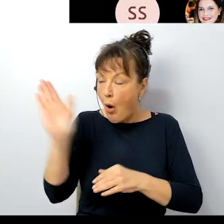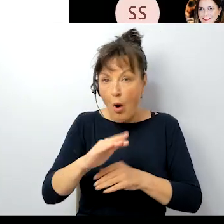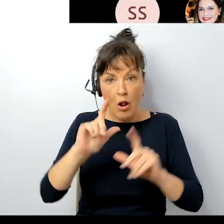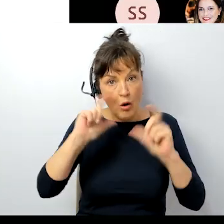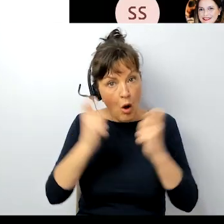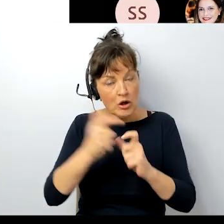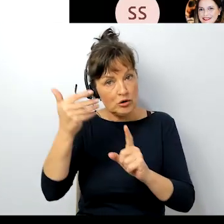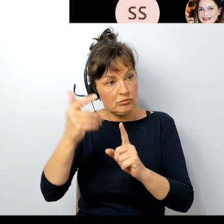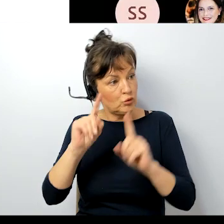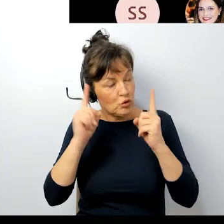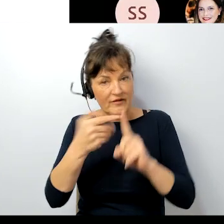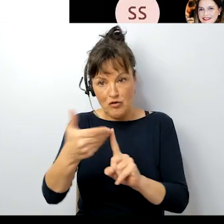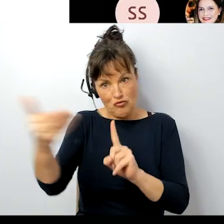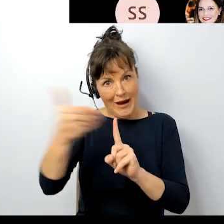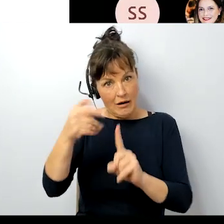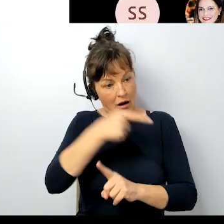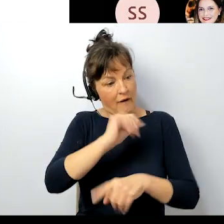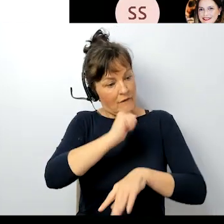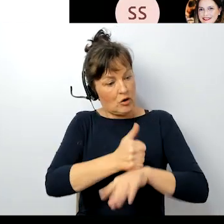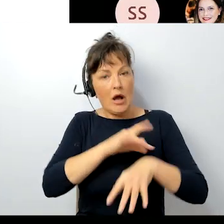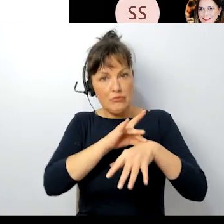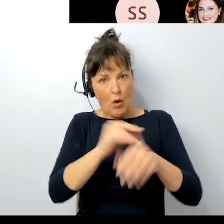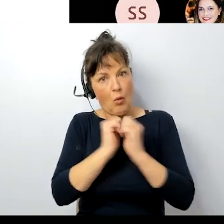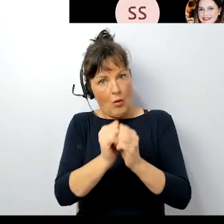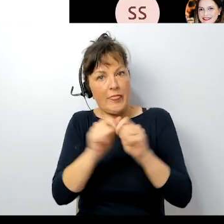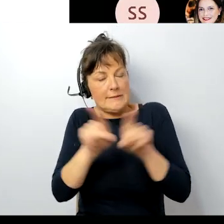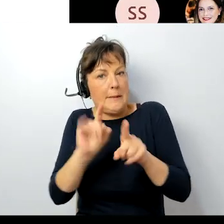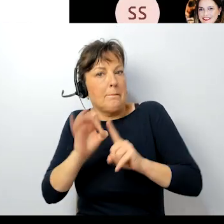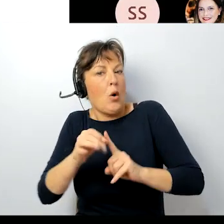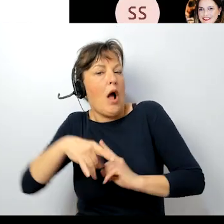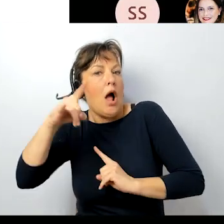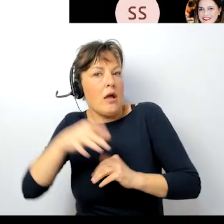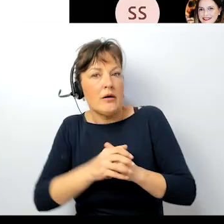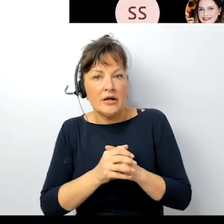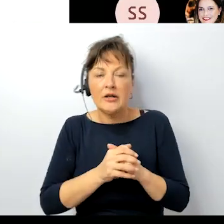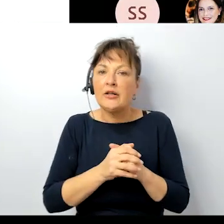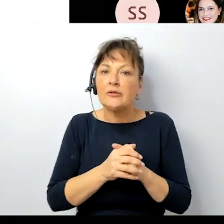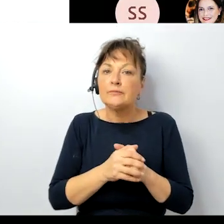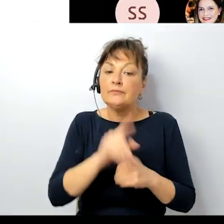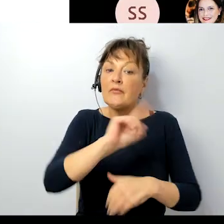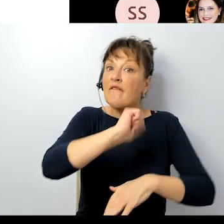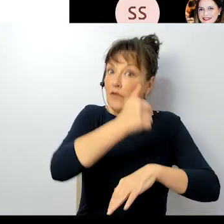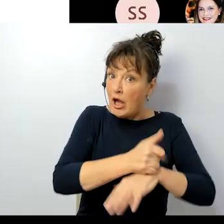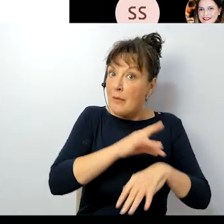in Scotland for entry into their further and higher education courses. A Foundation